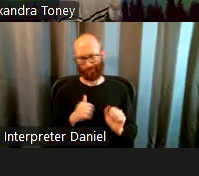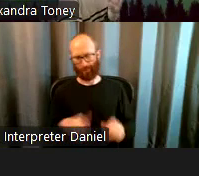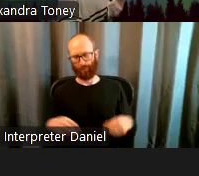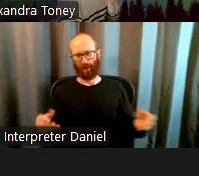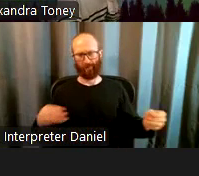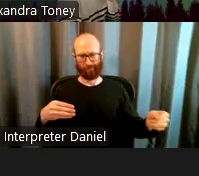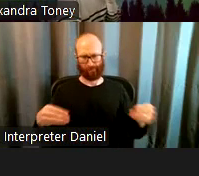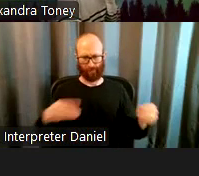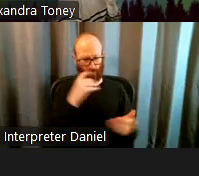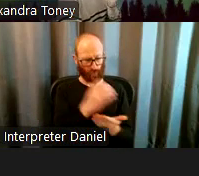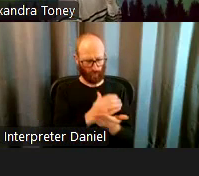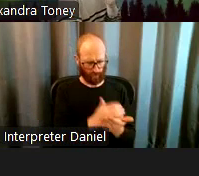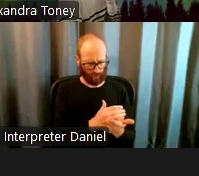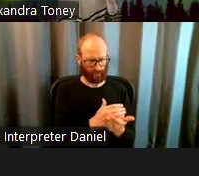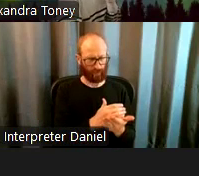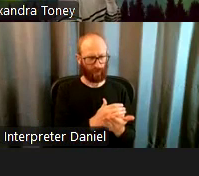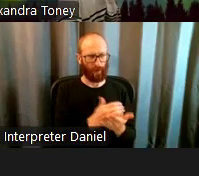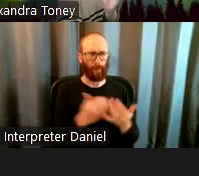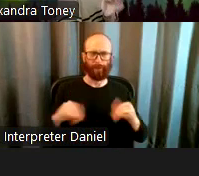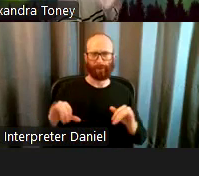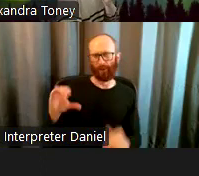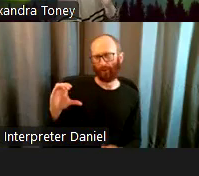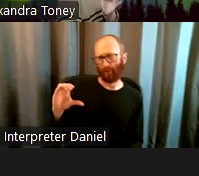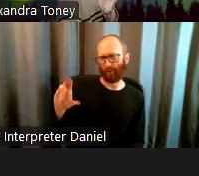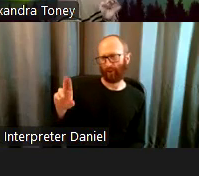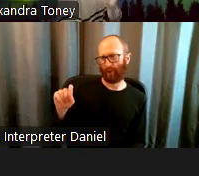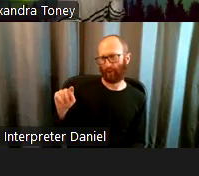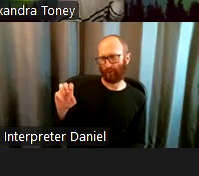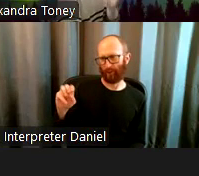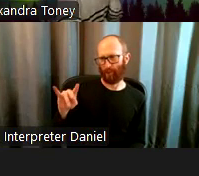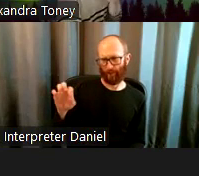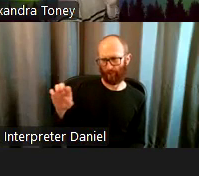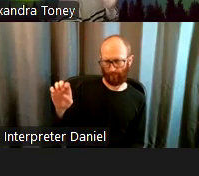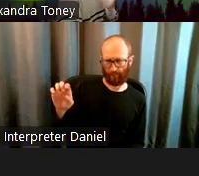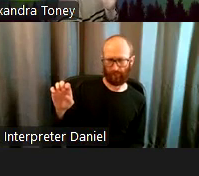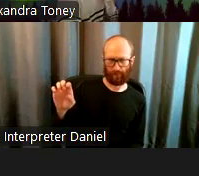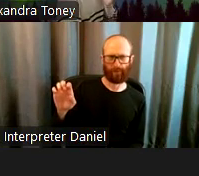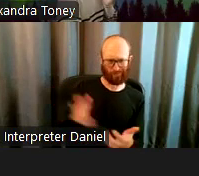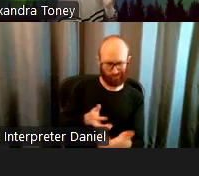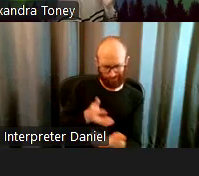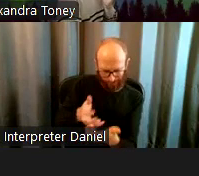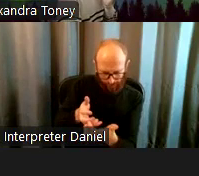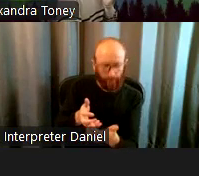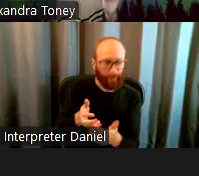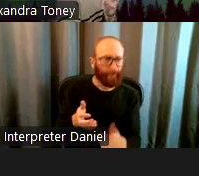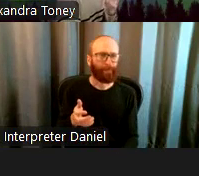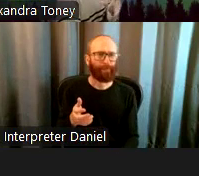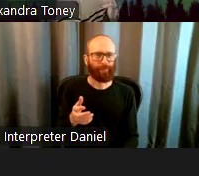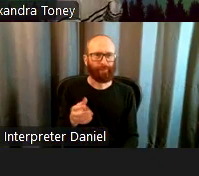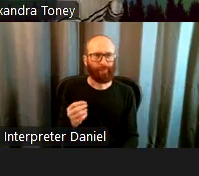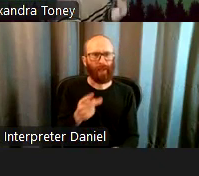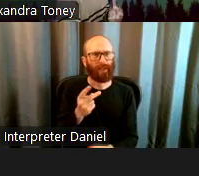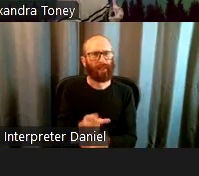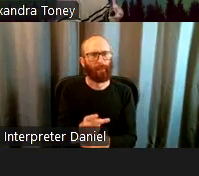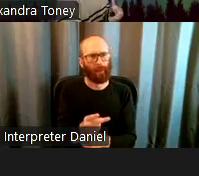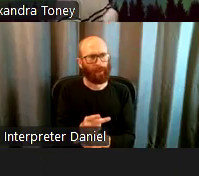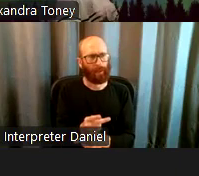customized, also like very, also keeping the like overall, the overall expectations but